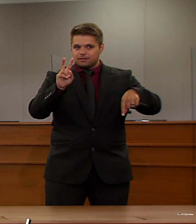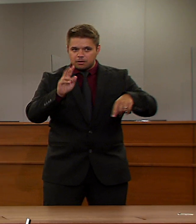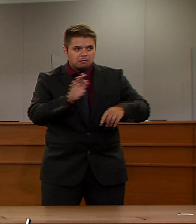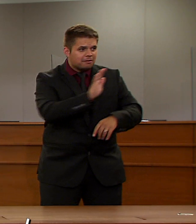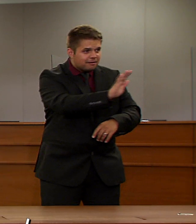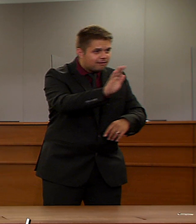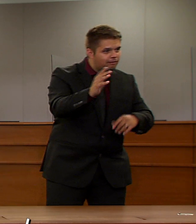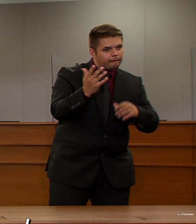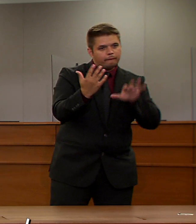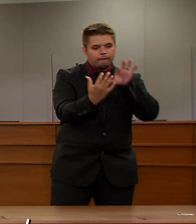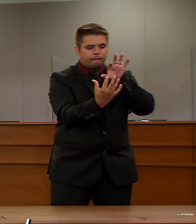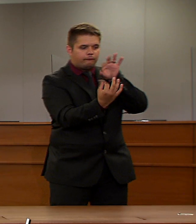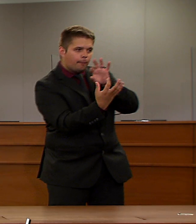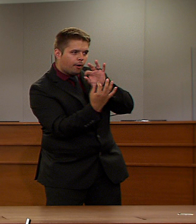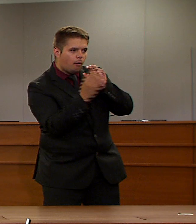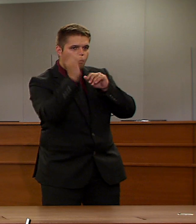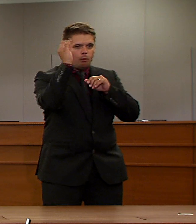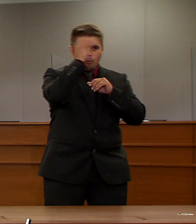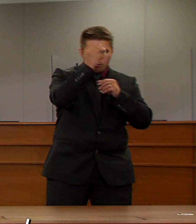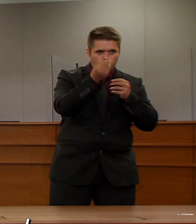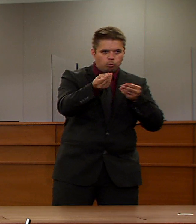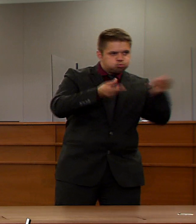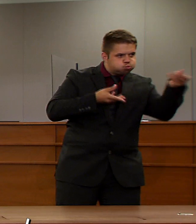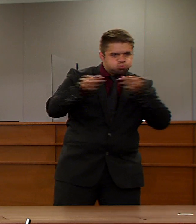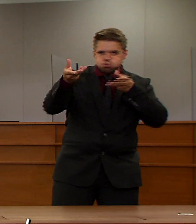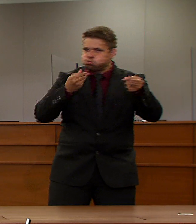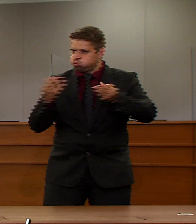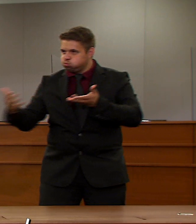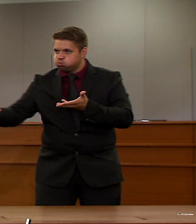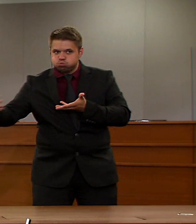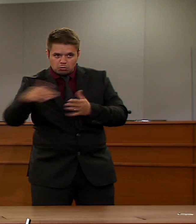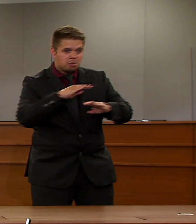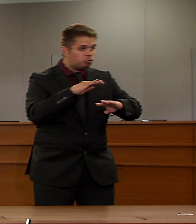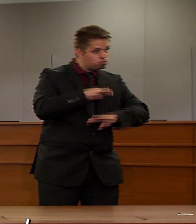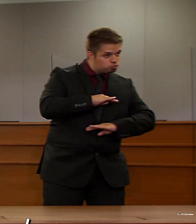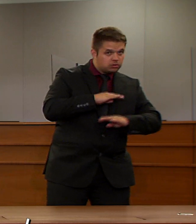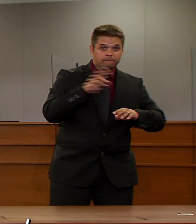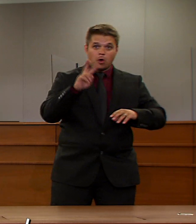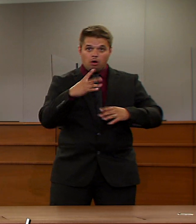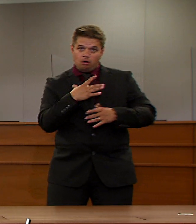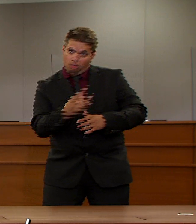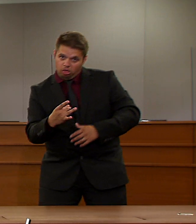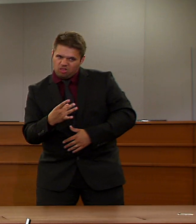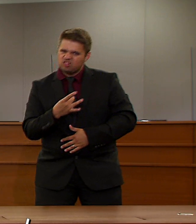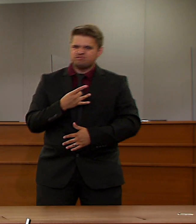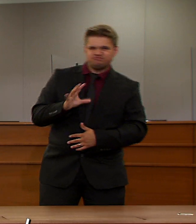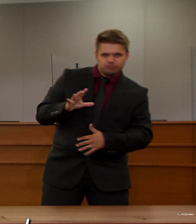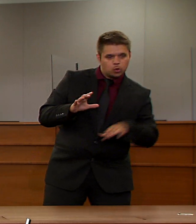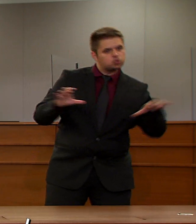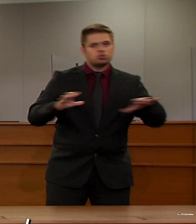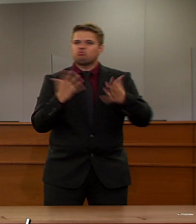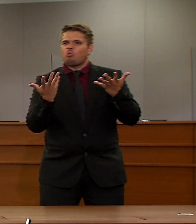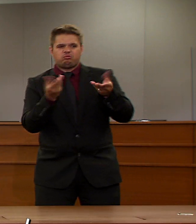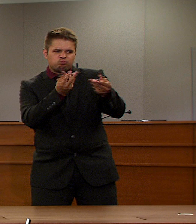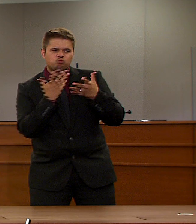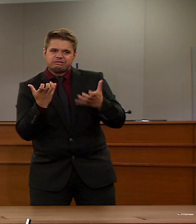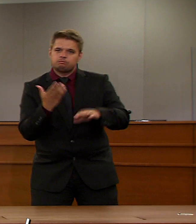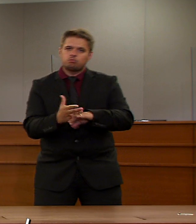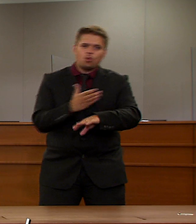the importance of and satisfaction of our city services and performance and what their budget priorities